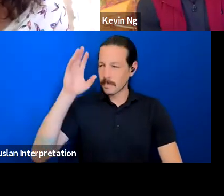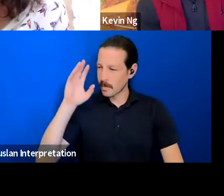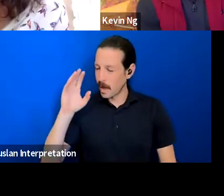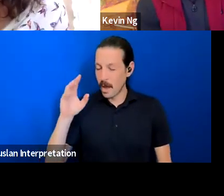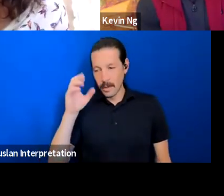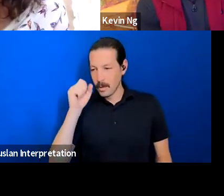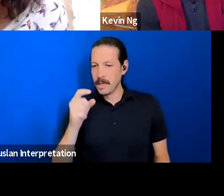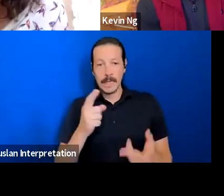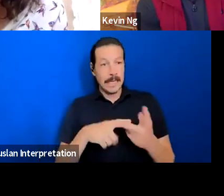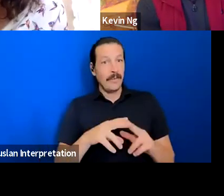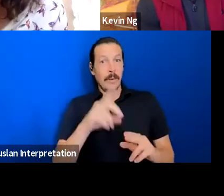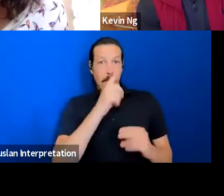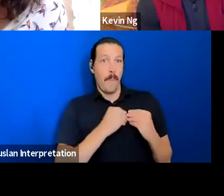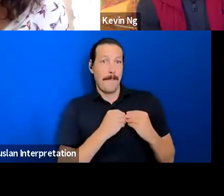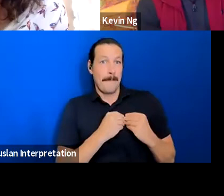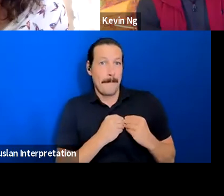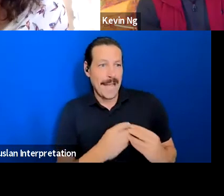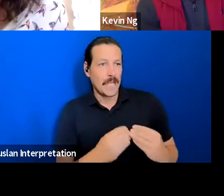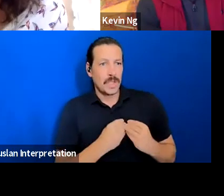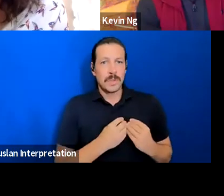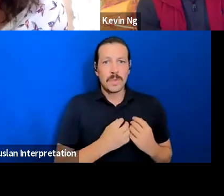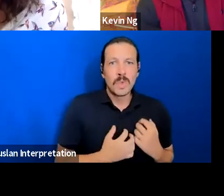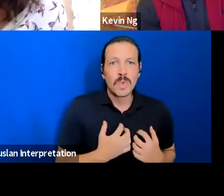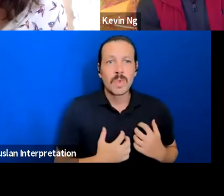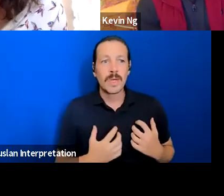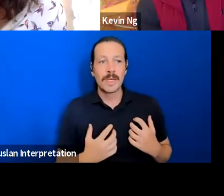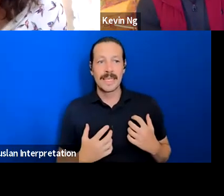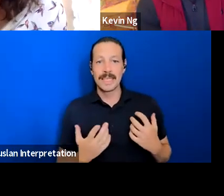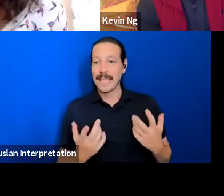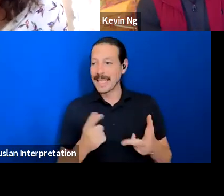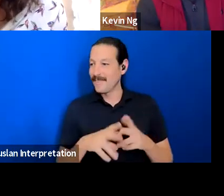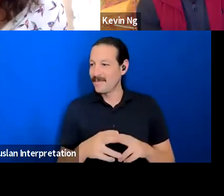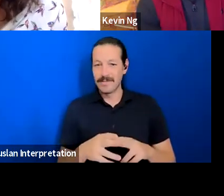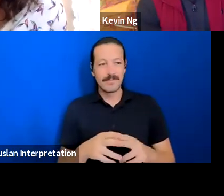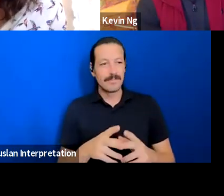through that was breaking new ground or pushing against the norm or pushing against the popular